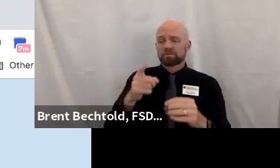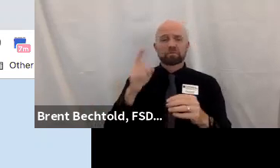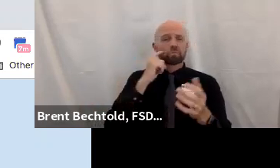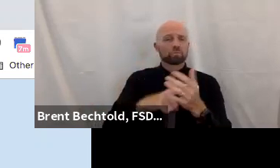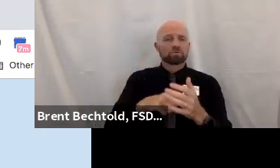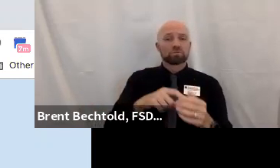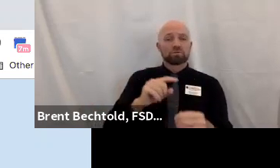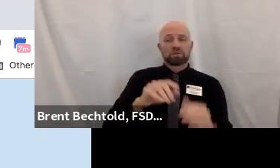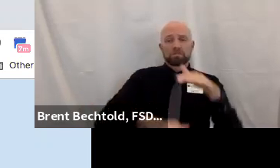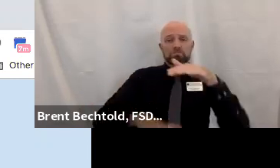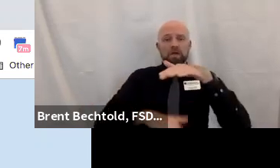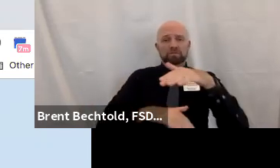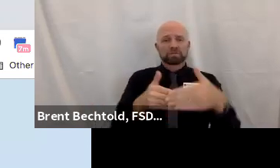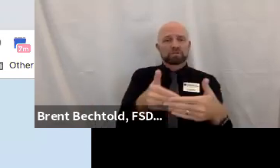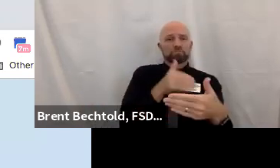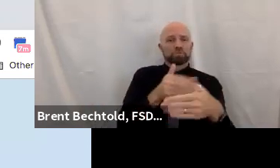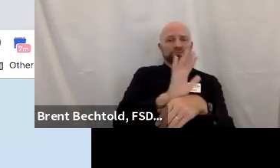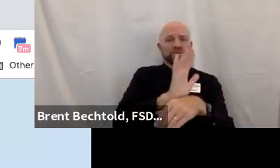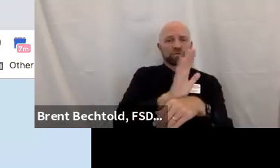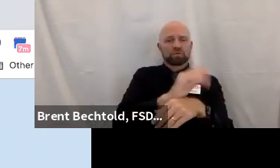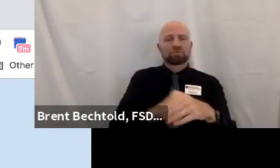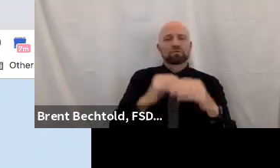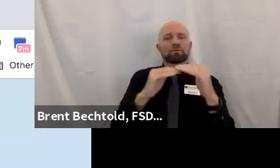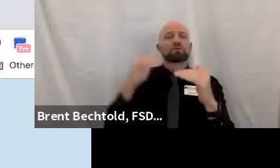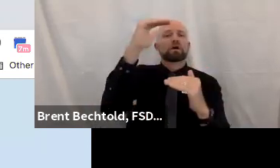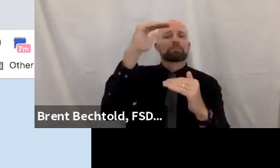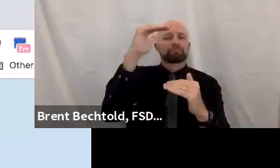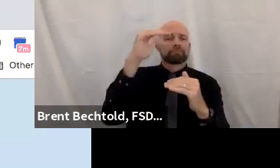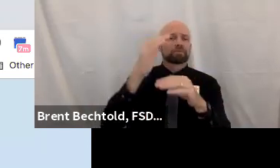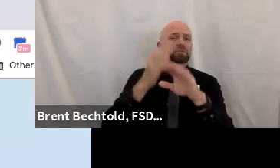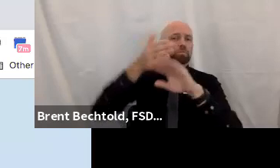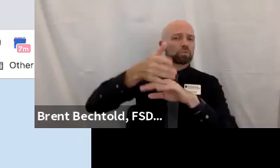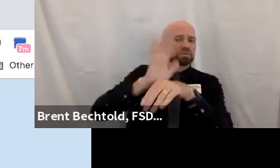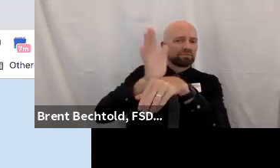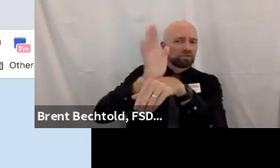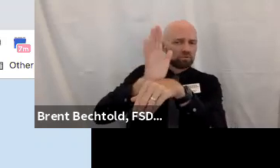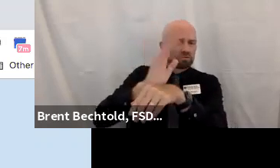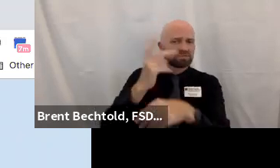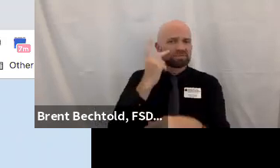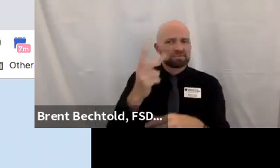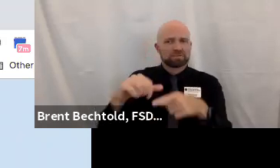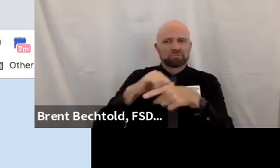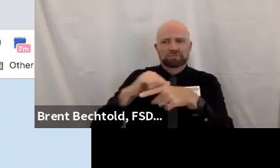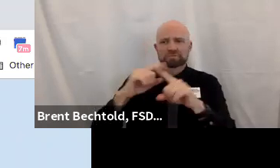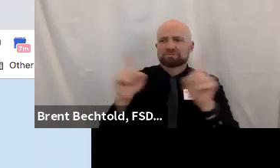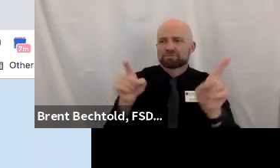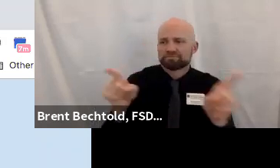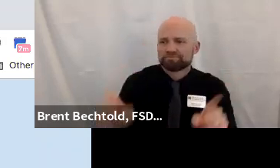I'd like for you to see those. I notice.. Notice when you watch, below the video and above the movie, you'll see the practice,